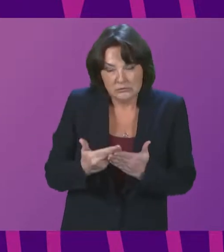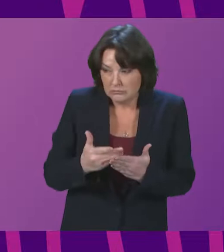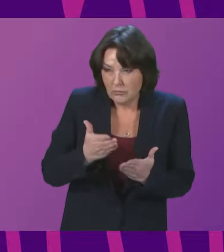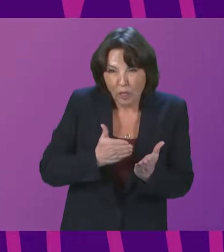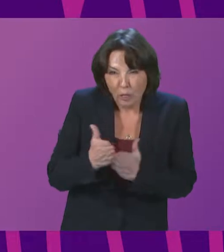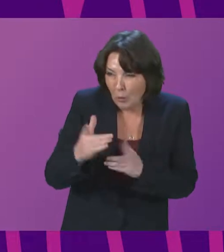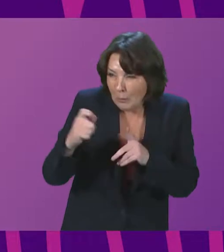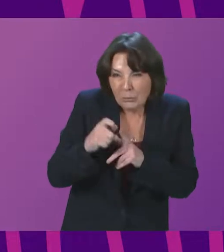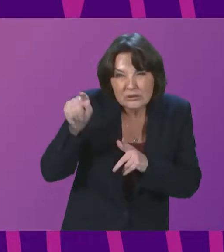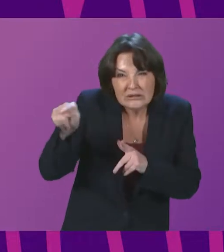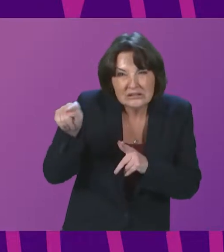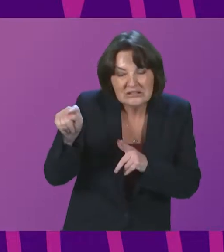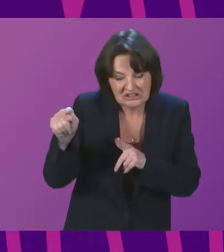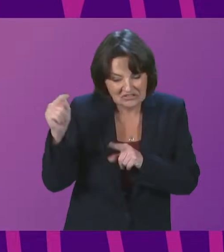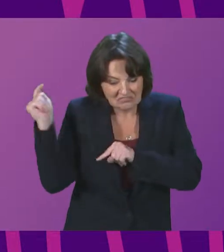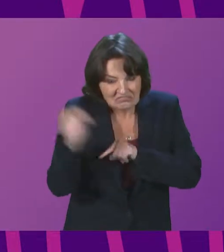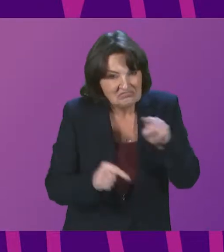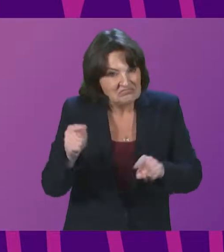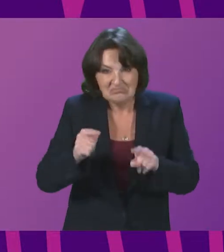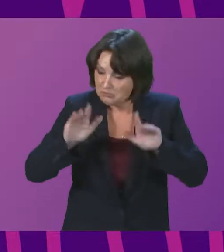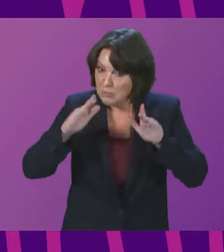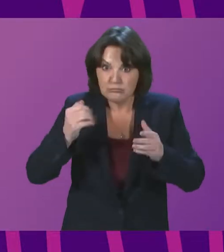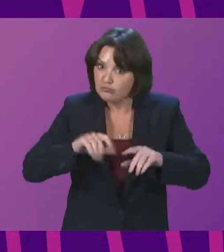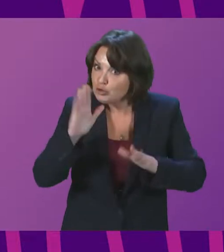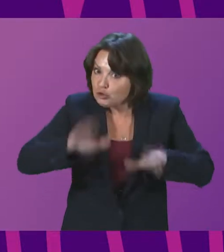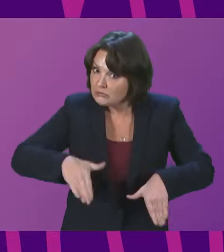aggression and illegal invasion over the past week.